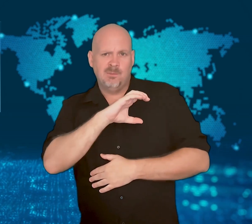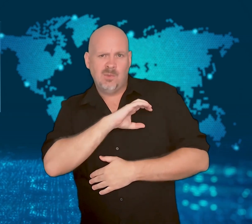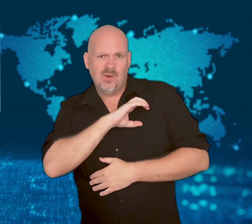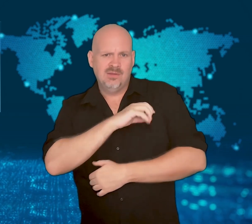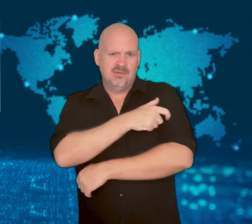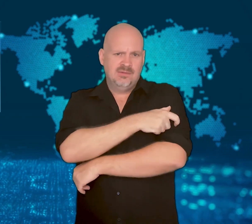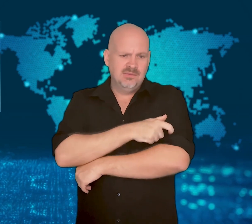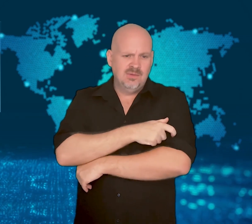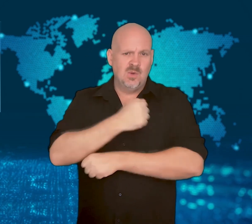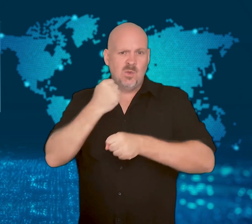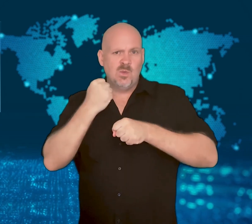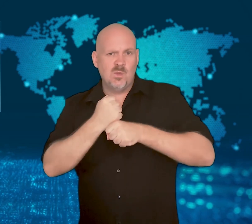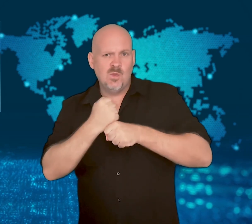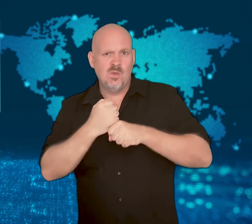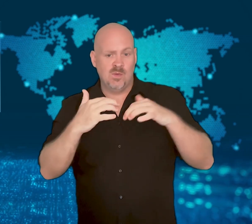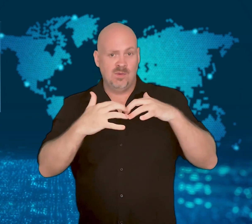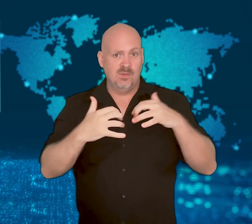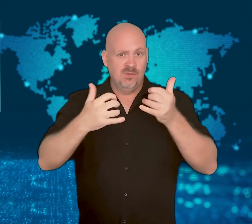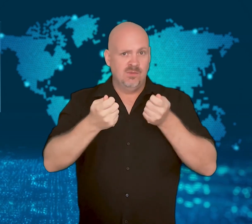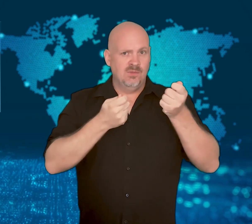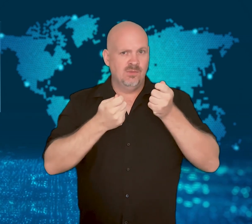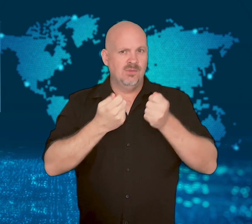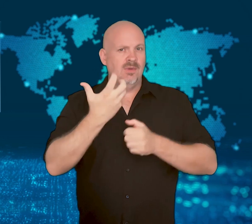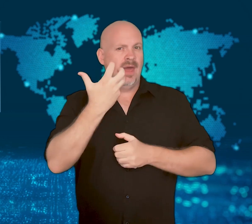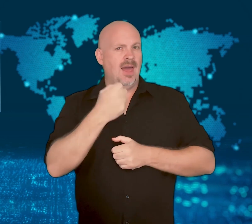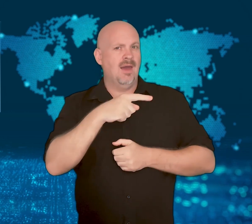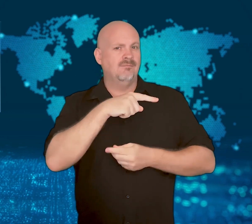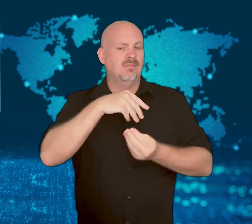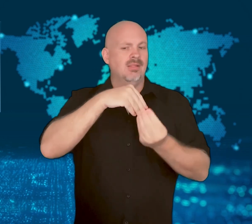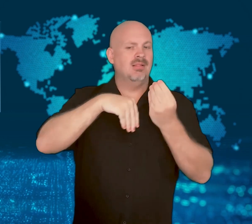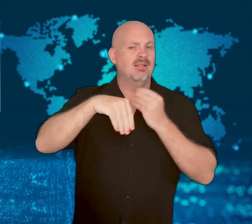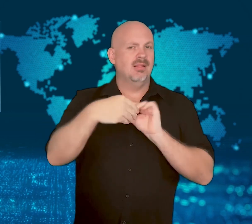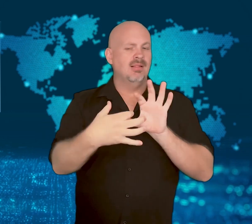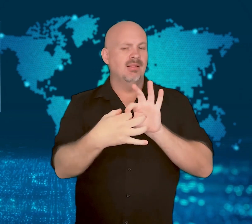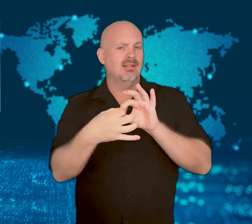and poured their remains into a river.